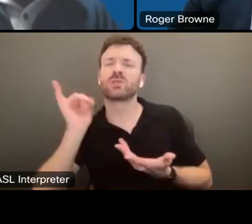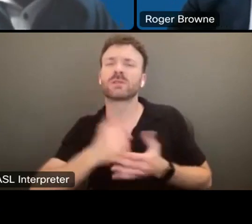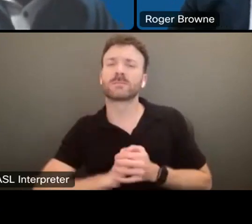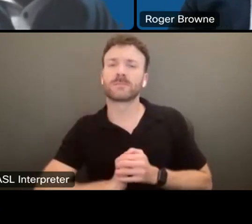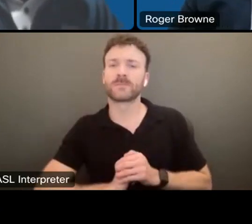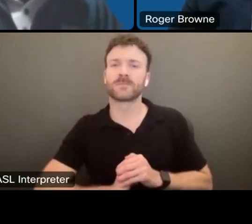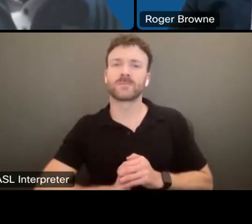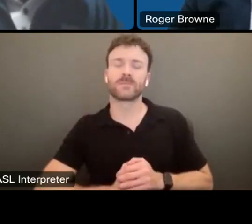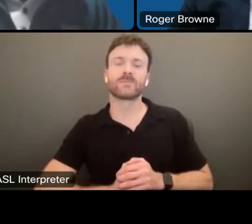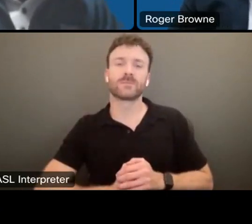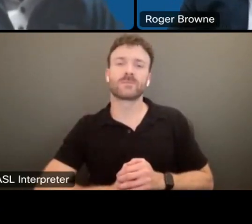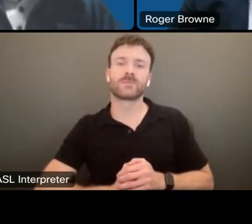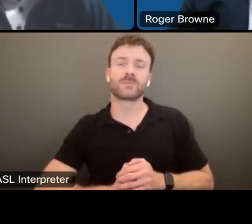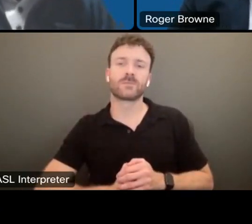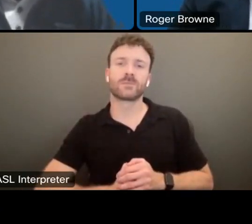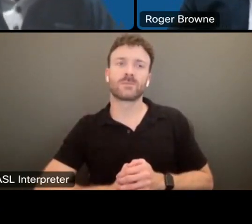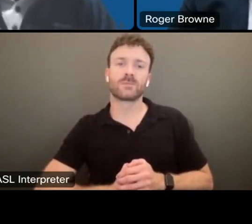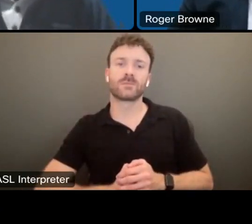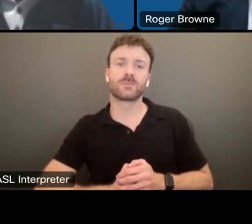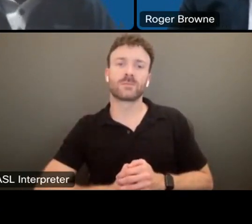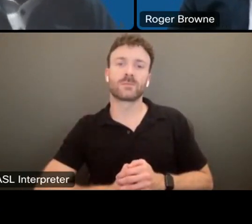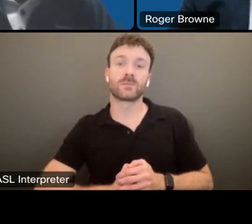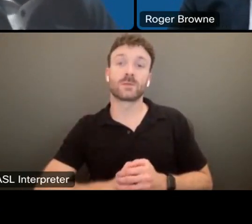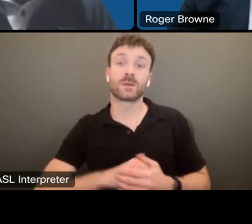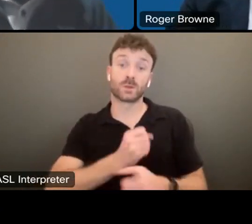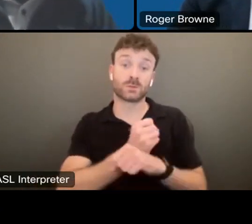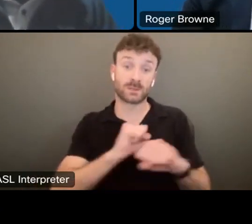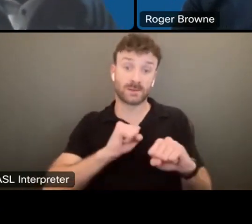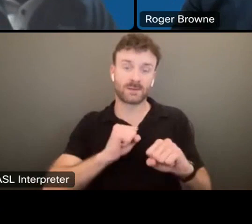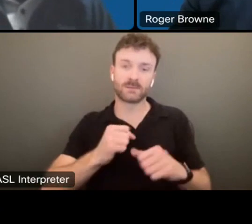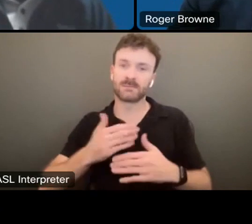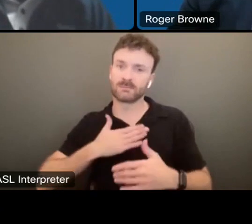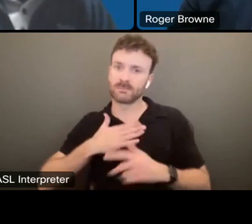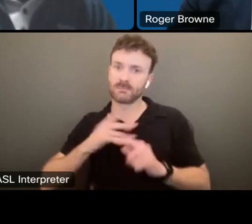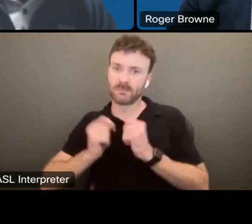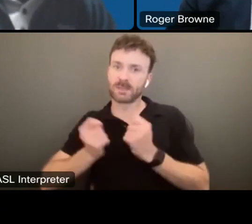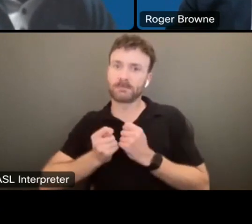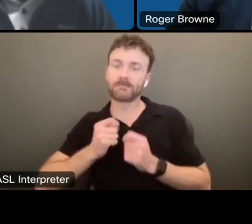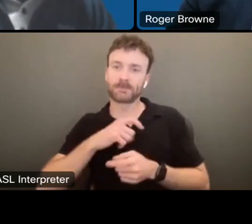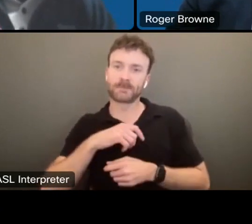Stuart Mcghie: Okay. So that's actually -- the safety aspect is done through my team as mentioned and the